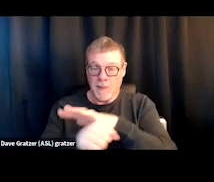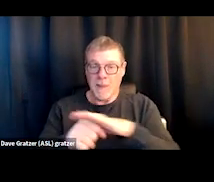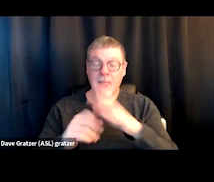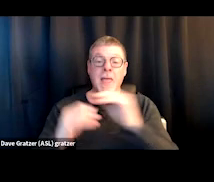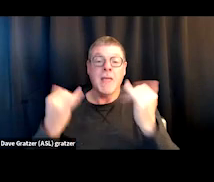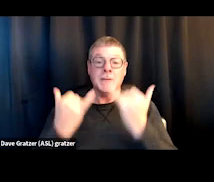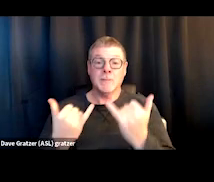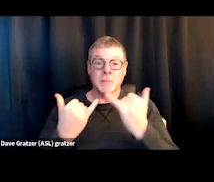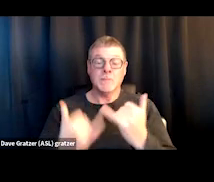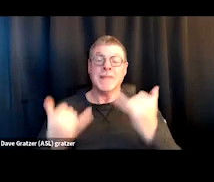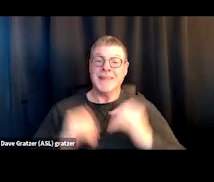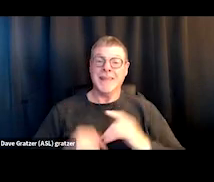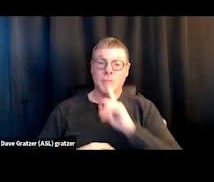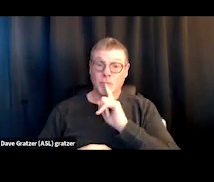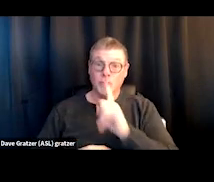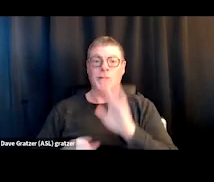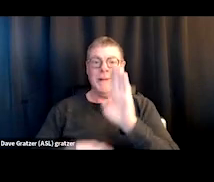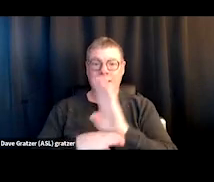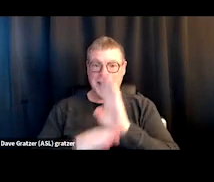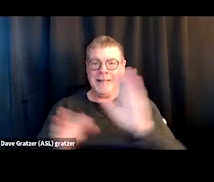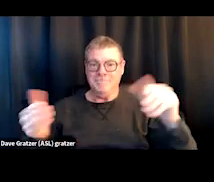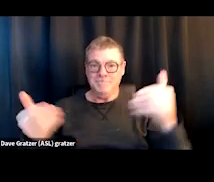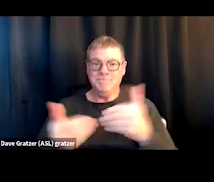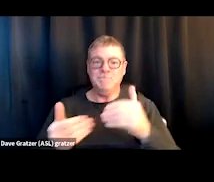we get to actually introduce you to three folks,